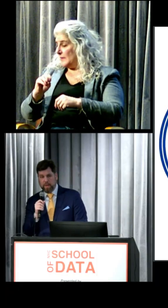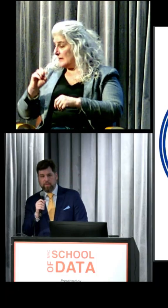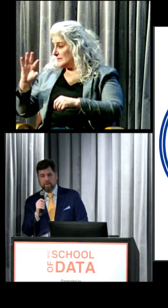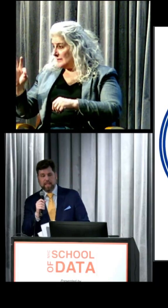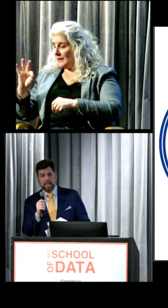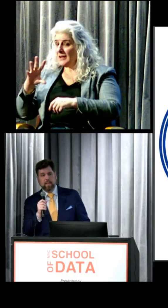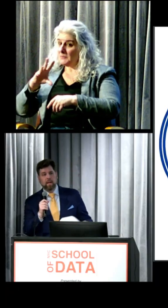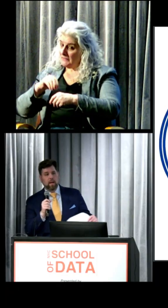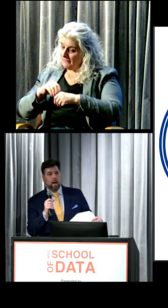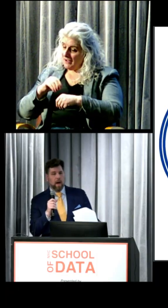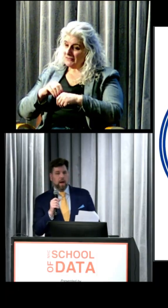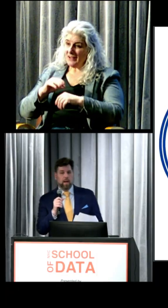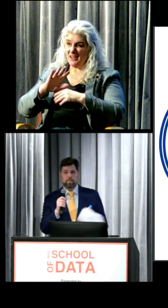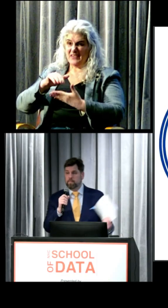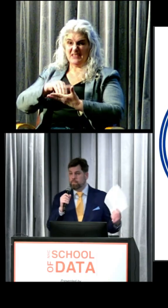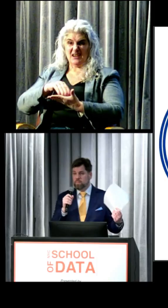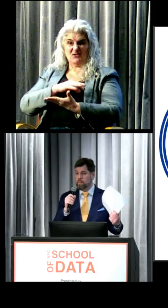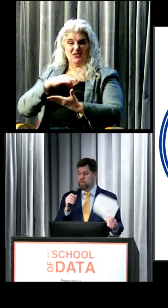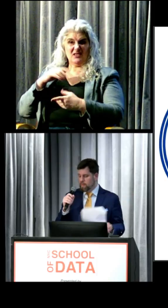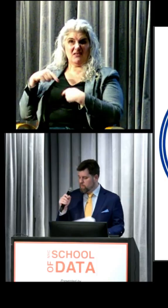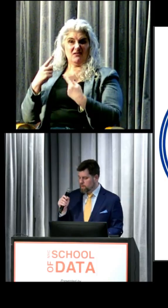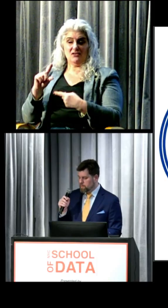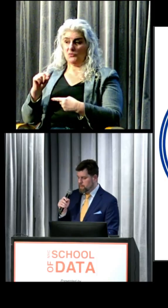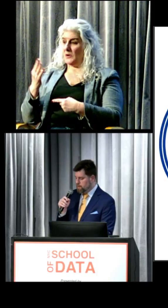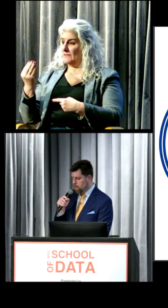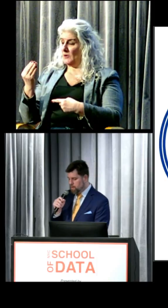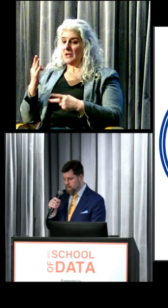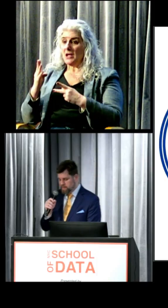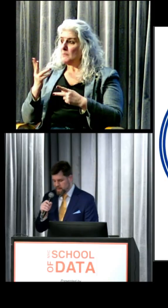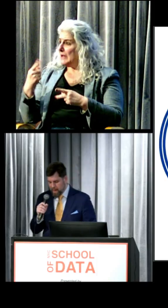anywhere that really has a story to tell, and an educational purpose.